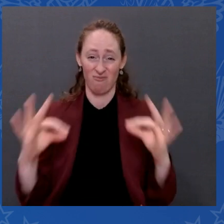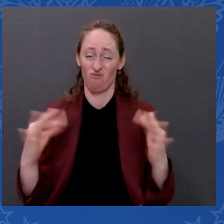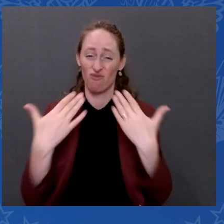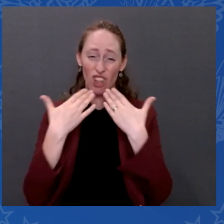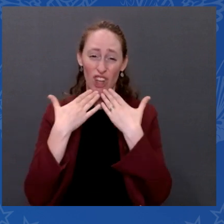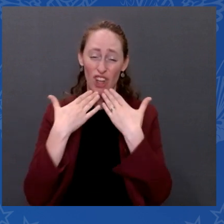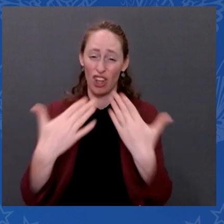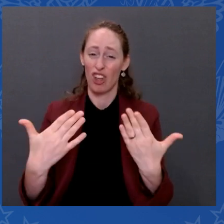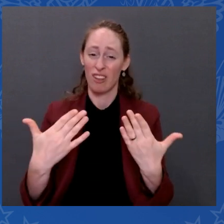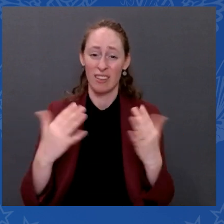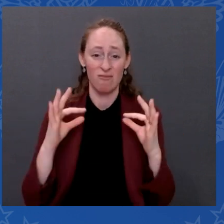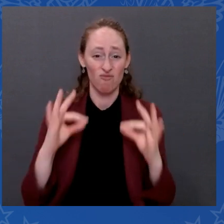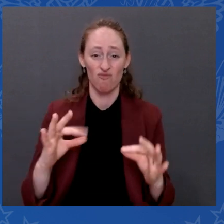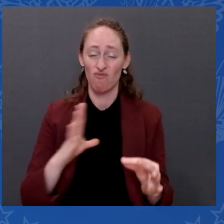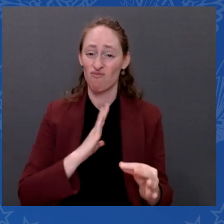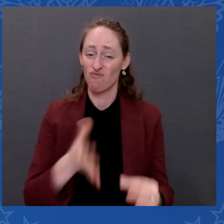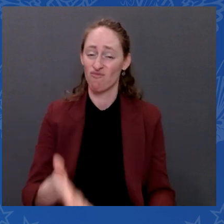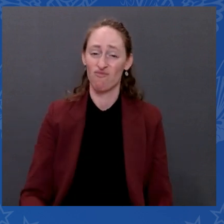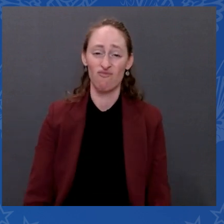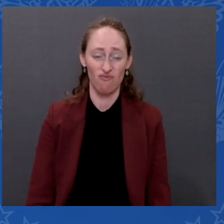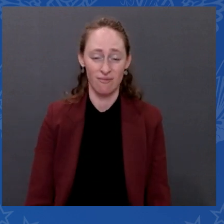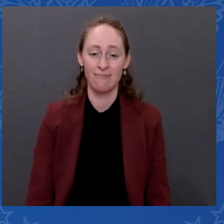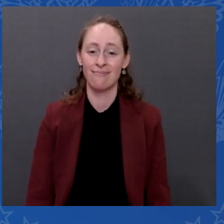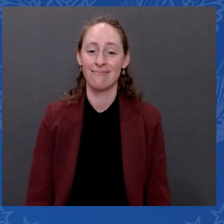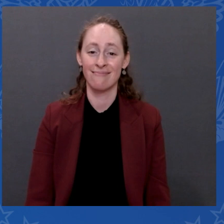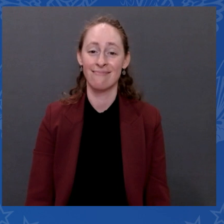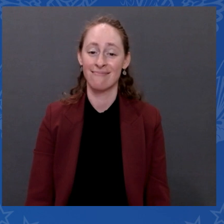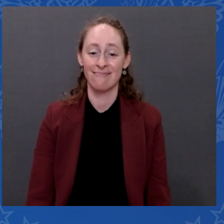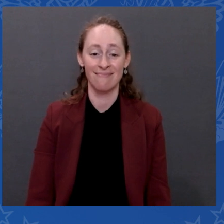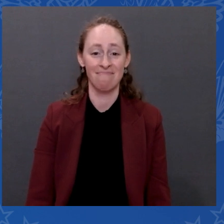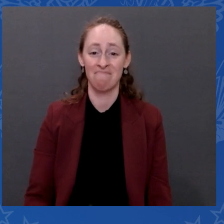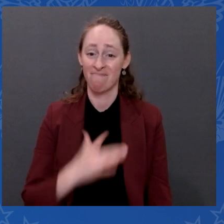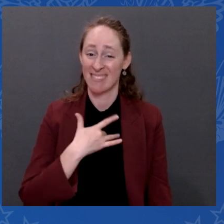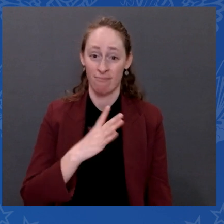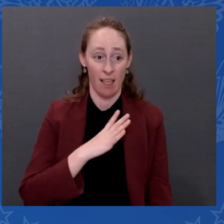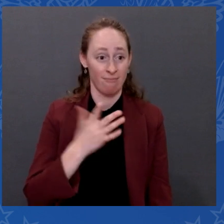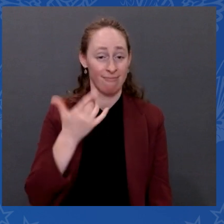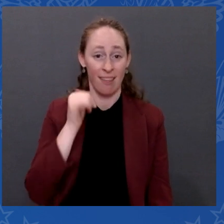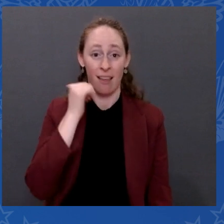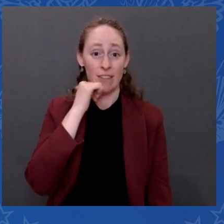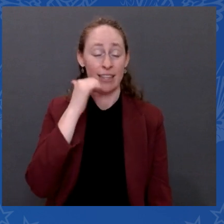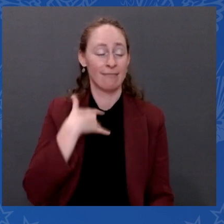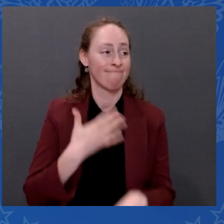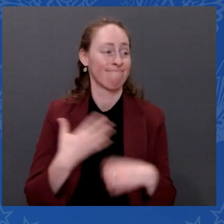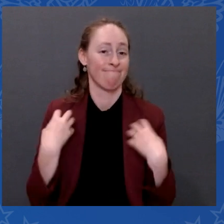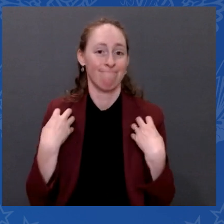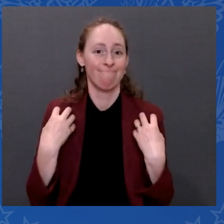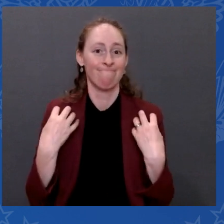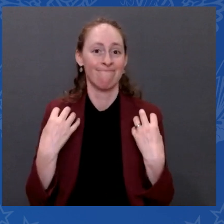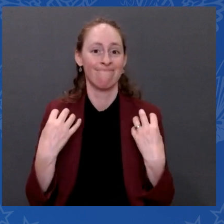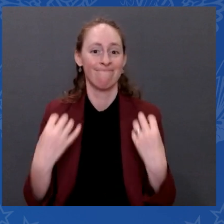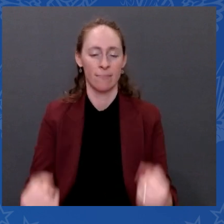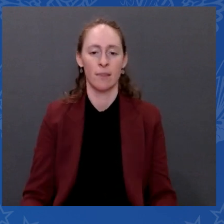And so I'm -- I'm feeling better every day. I still have this -- a little bit of a sore throat and a little bit of a cough,